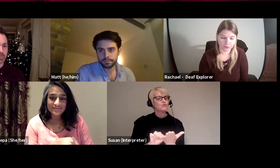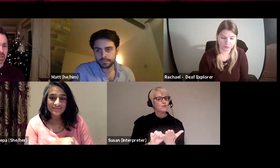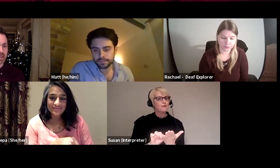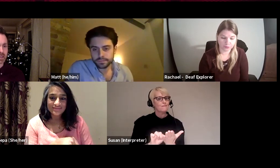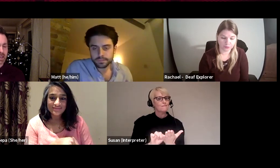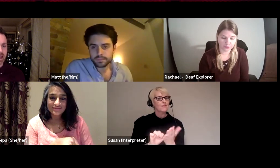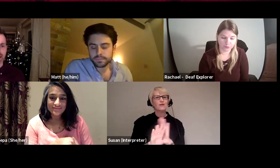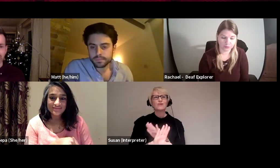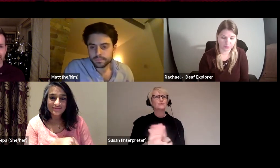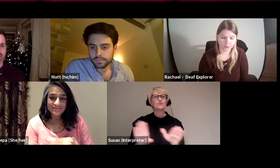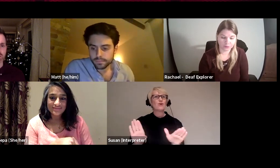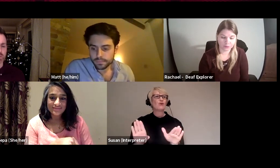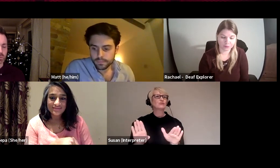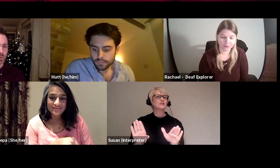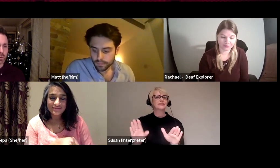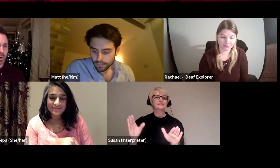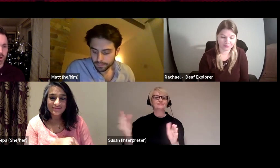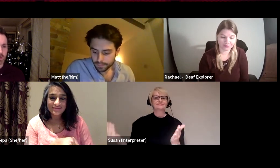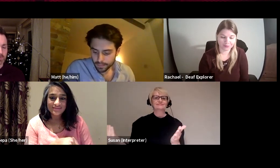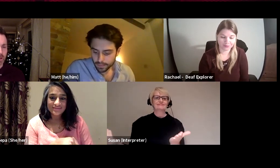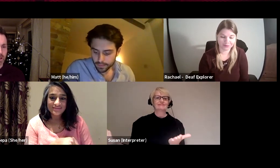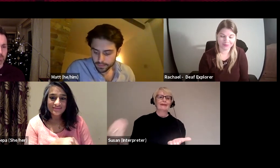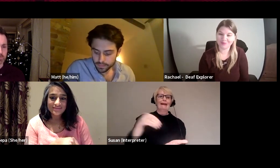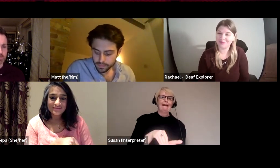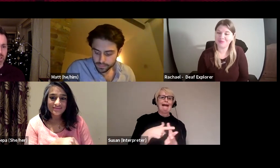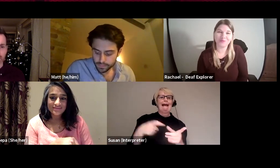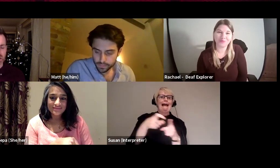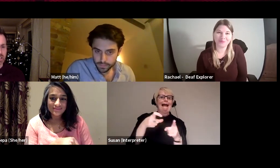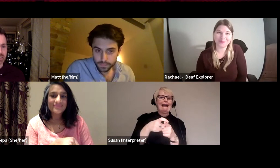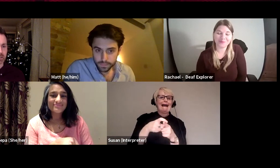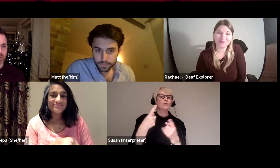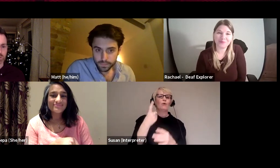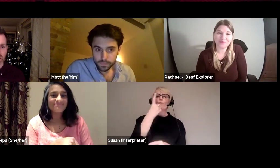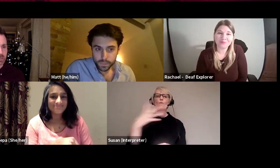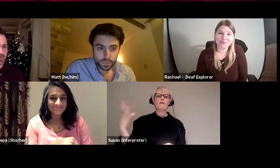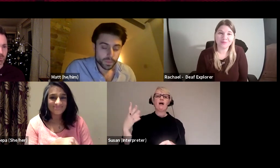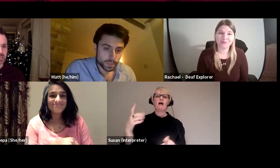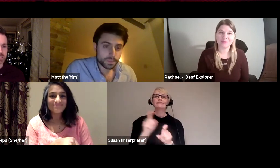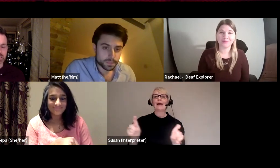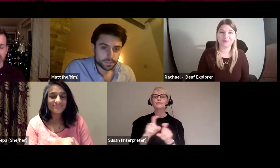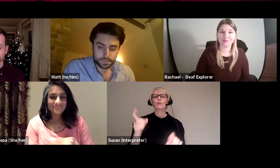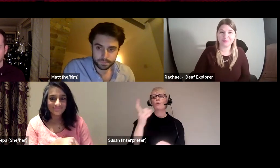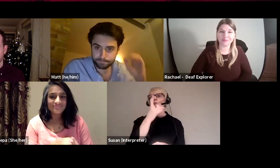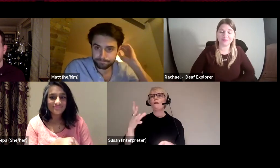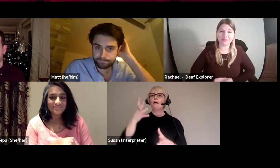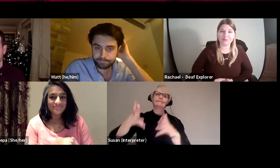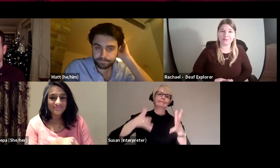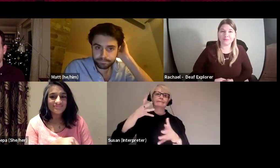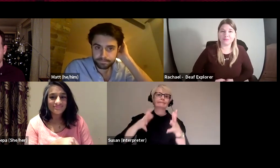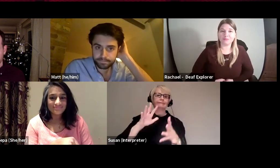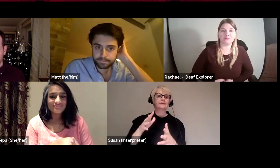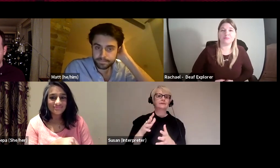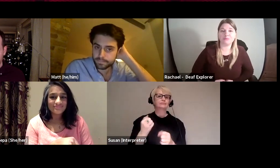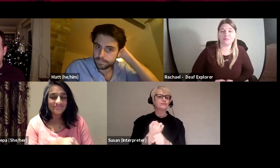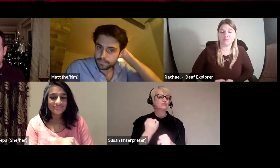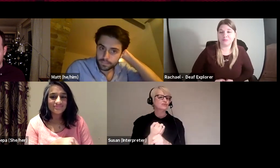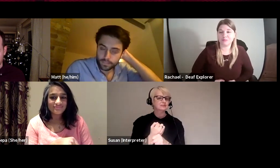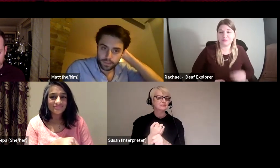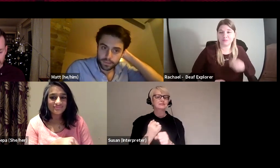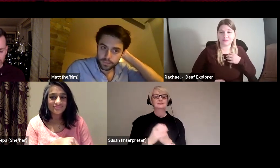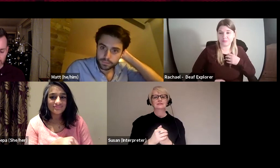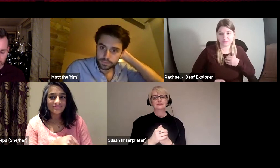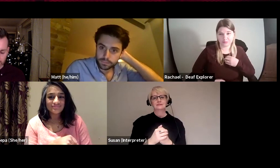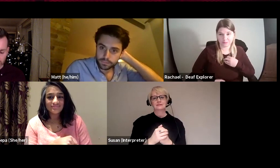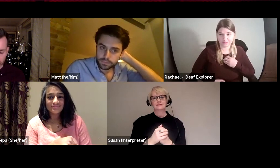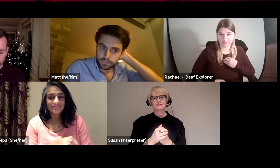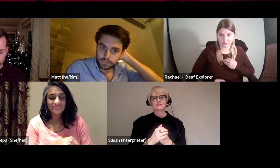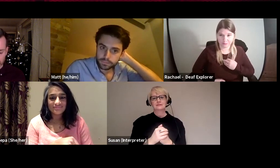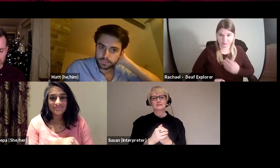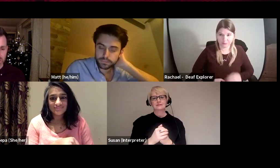being any add ons or one off, captioning or sign performances. And I think the groups such as